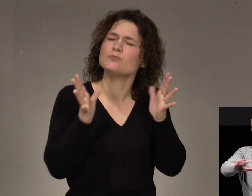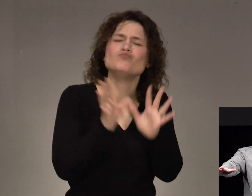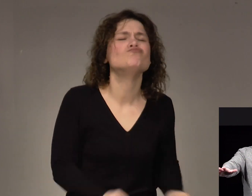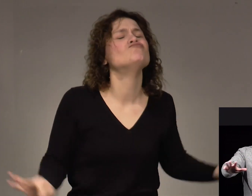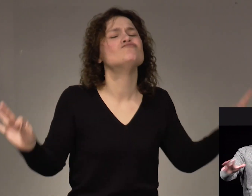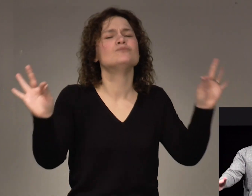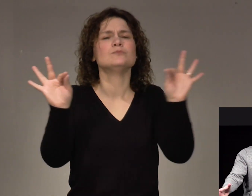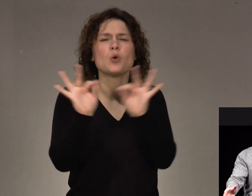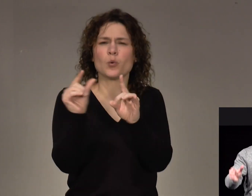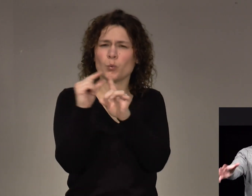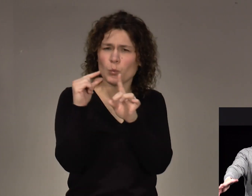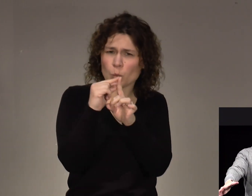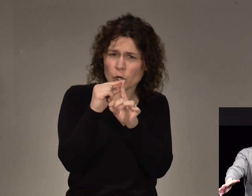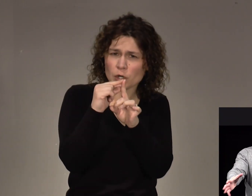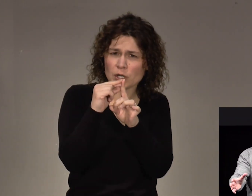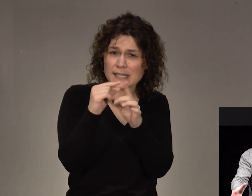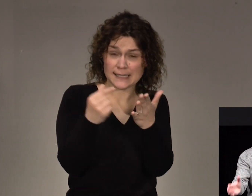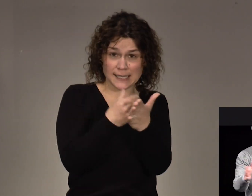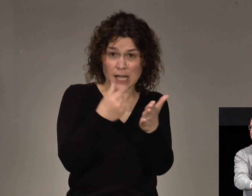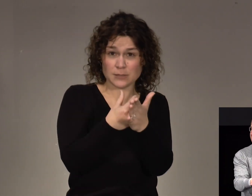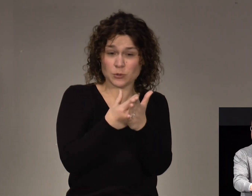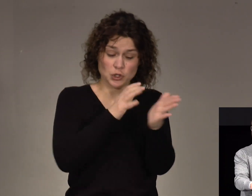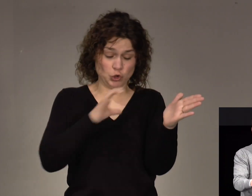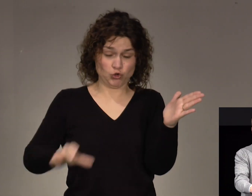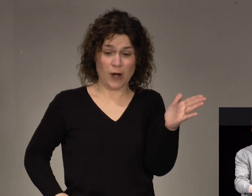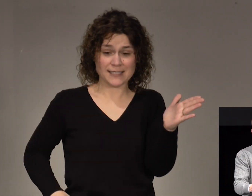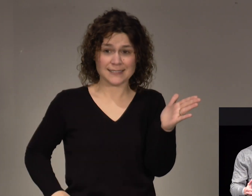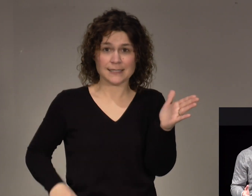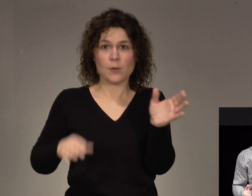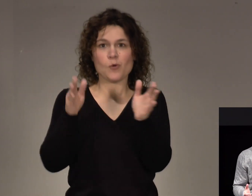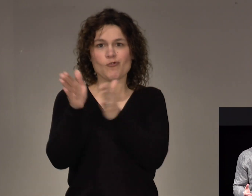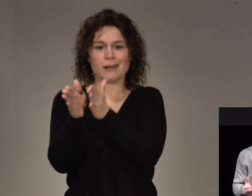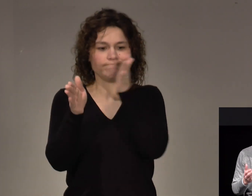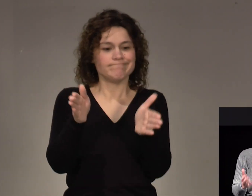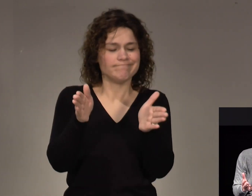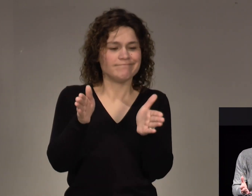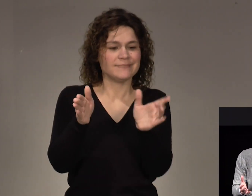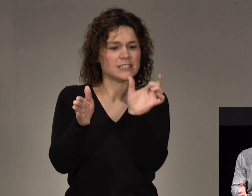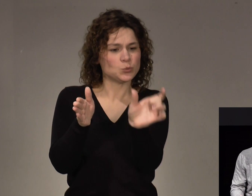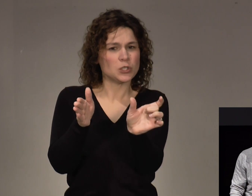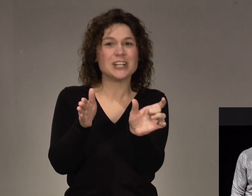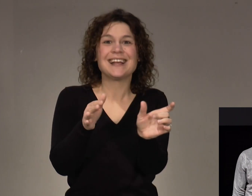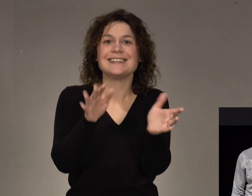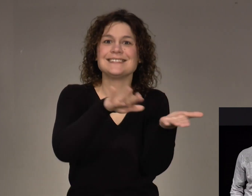word in the gospel is CHRIST. But right next to "Christ" is the word DIED. You